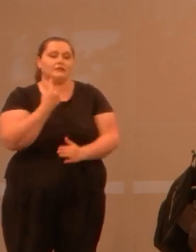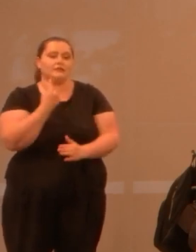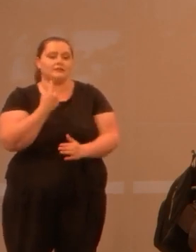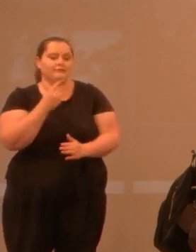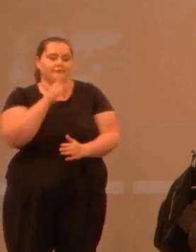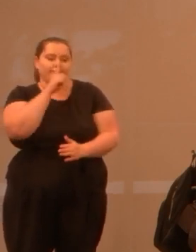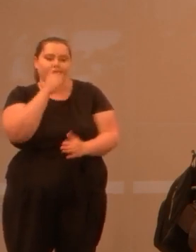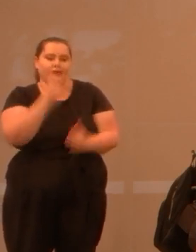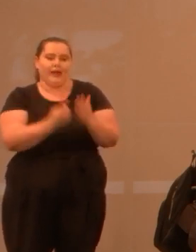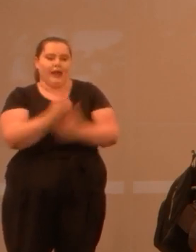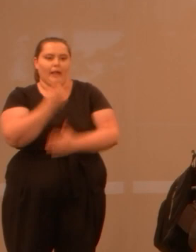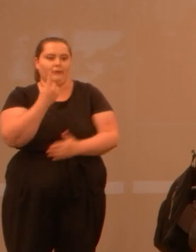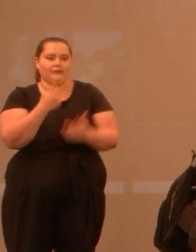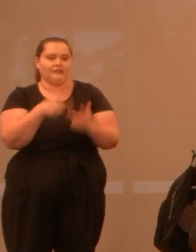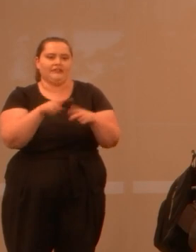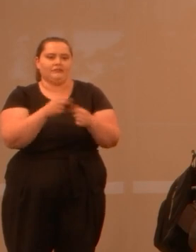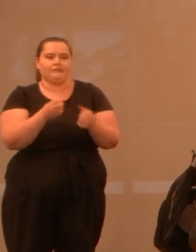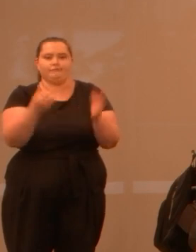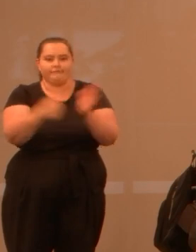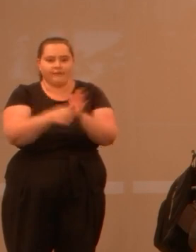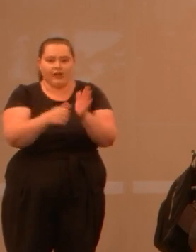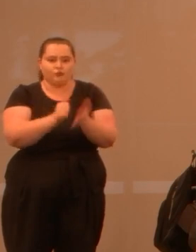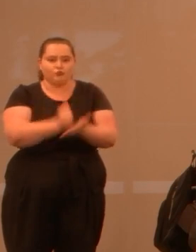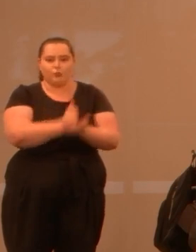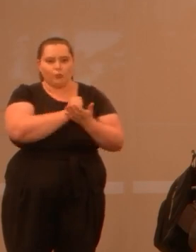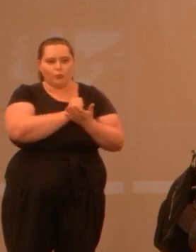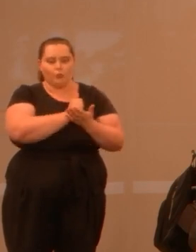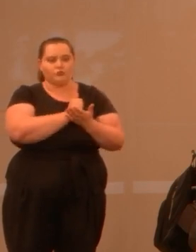if it wasn't for the great financial support and the incredible support of the